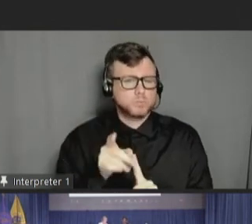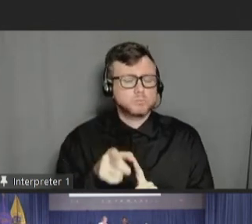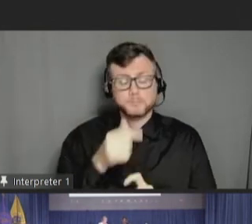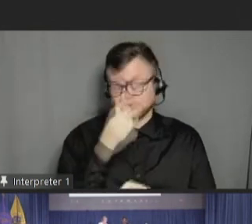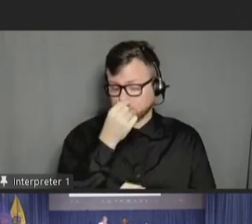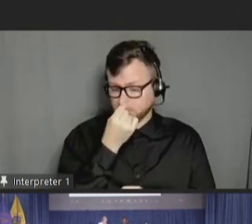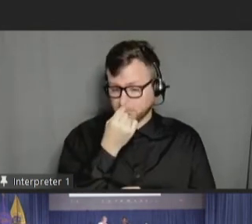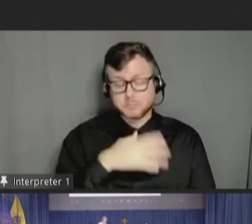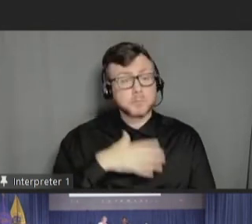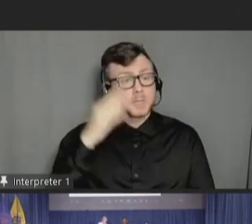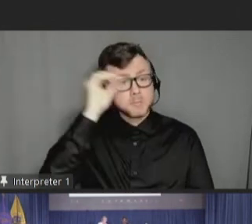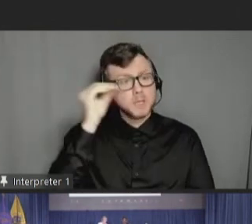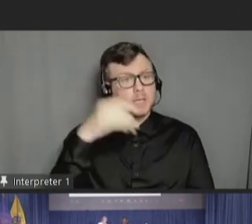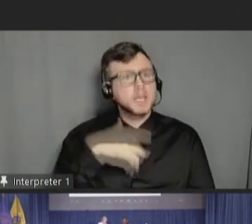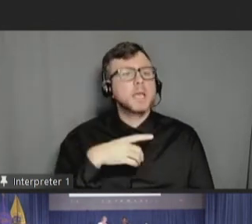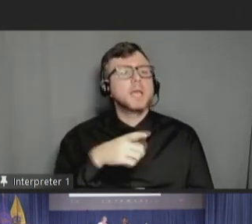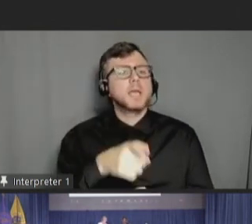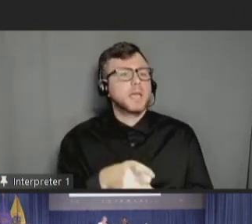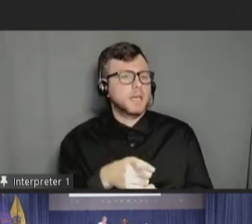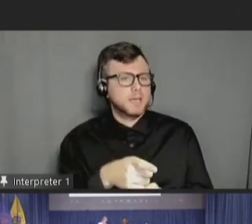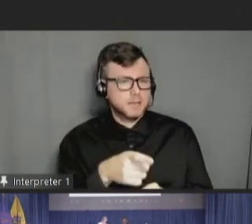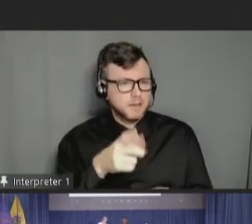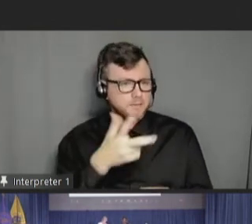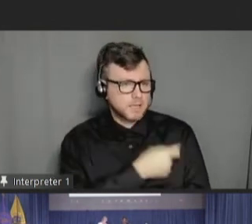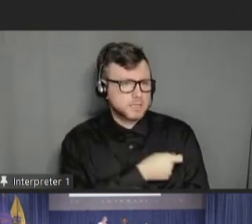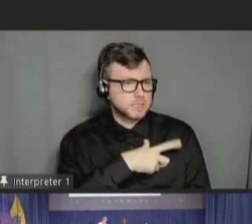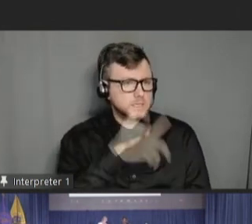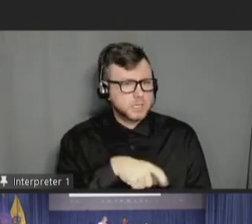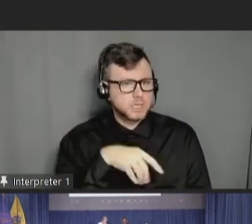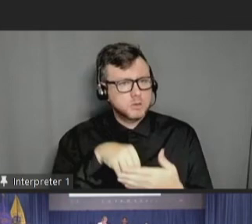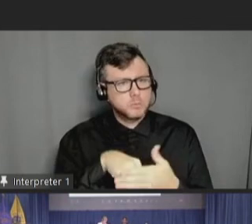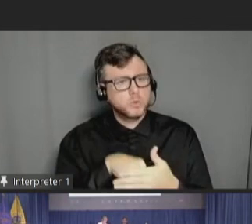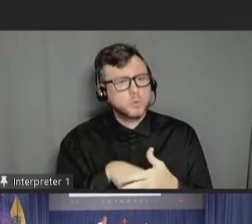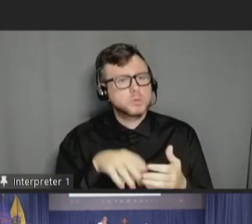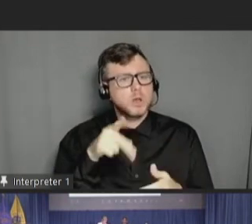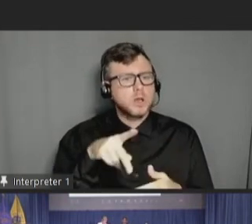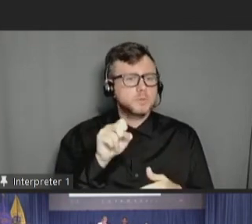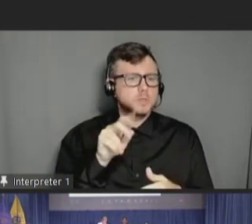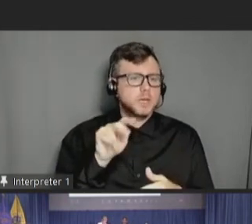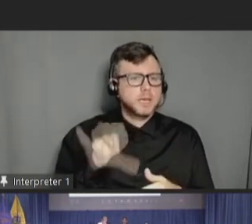effective syphilis vaccine should induce opsonic antibodies, should do that in a Th1 immunological